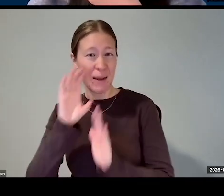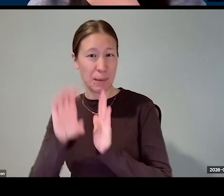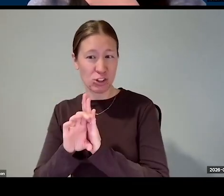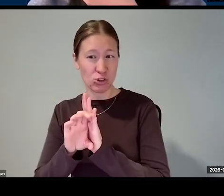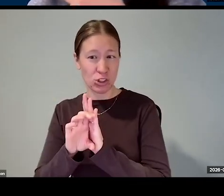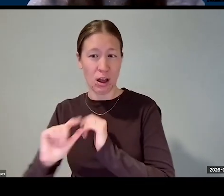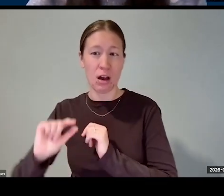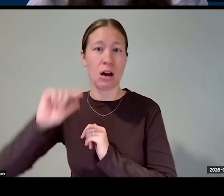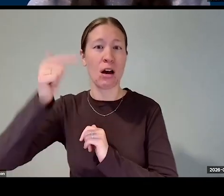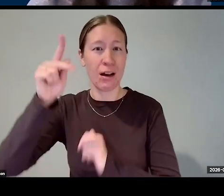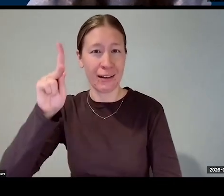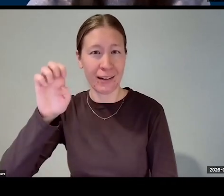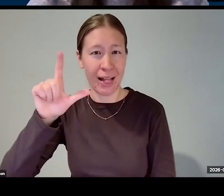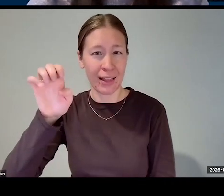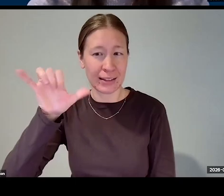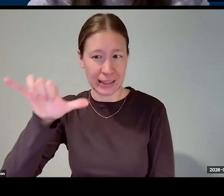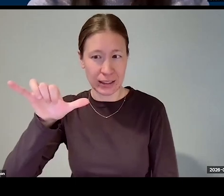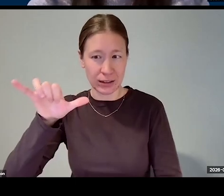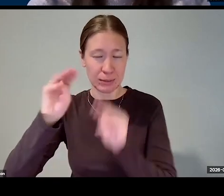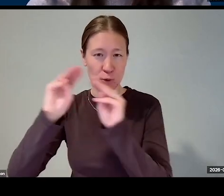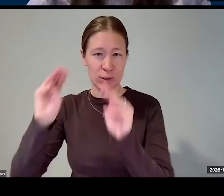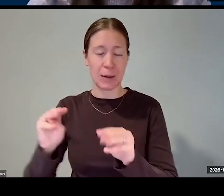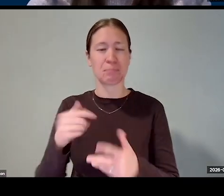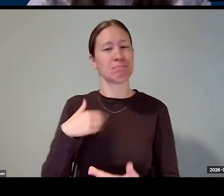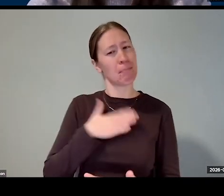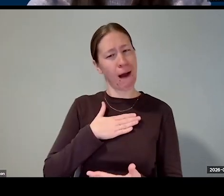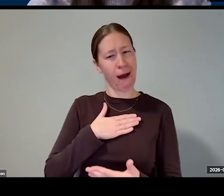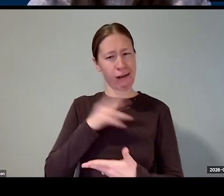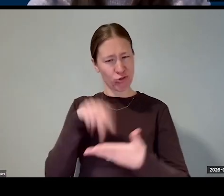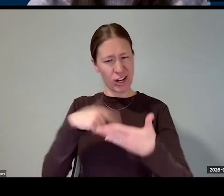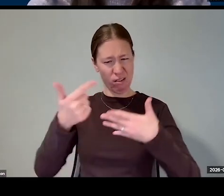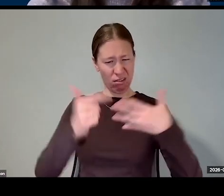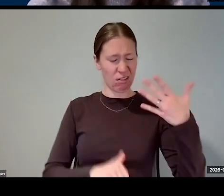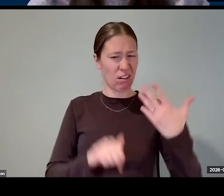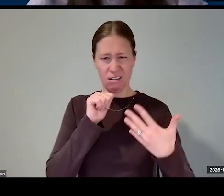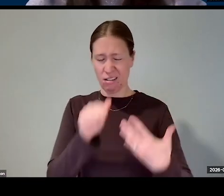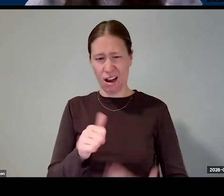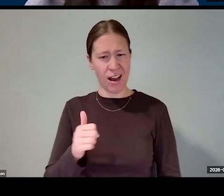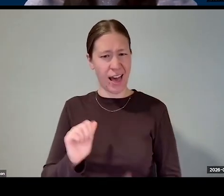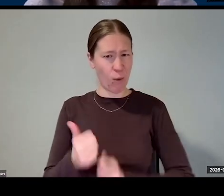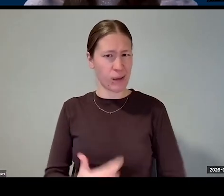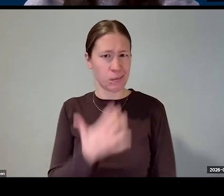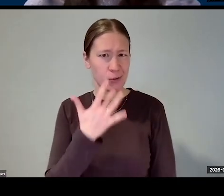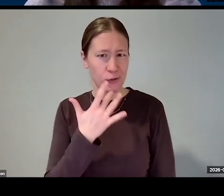So my reading order is not how I anticipated it and I wanted it to go more top to bottom, left to right